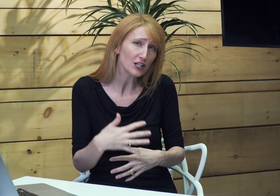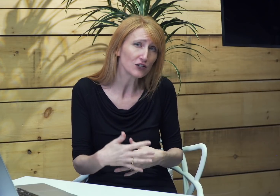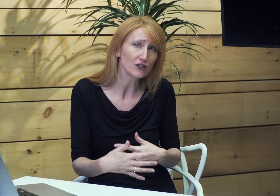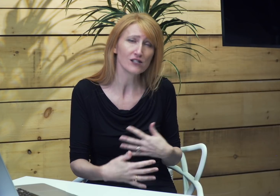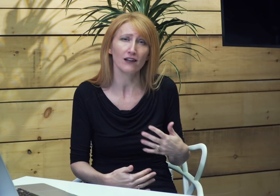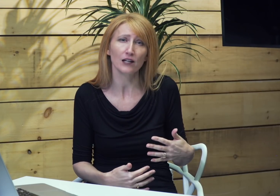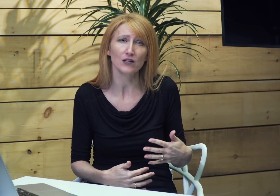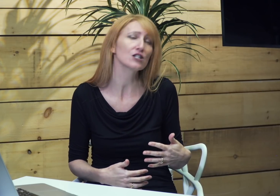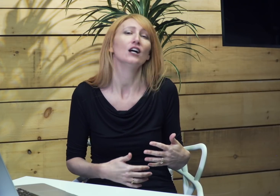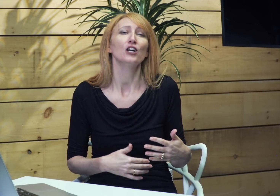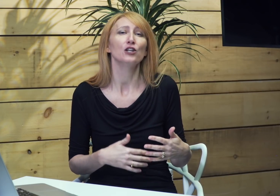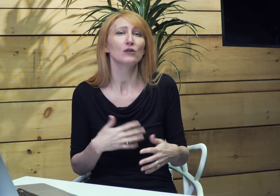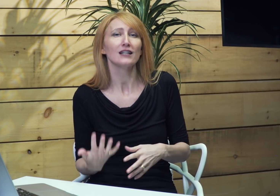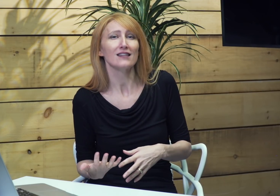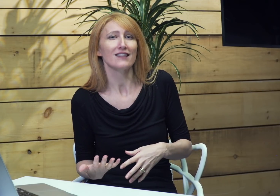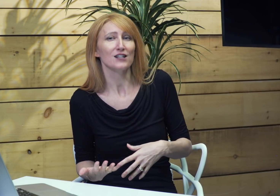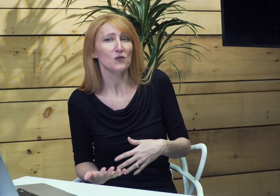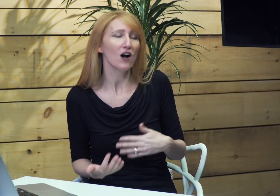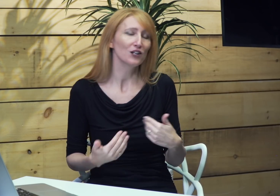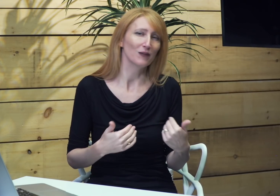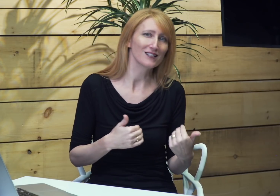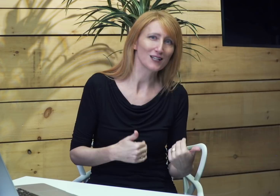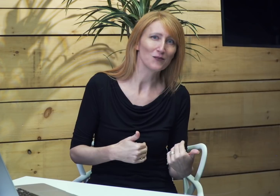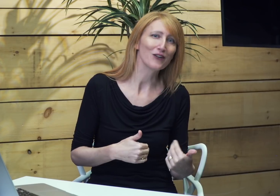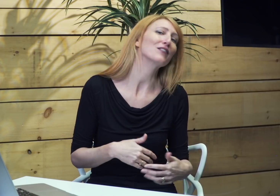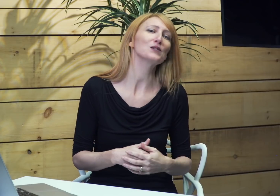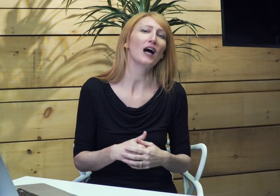to learn sign language you will get things wrong you might stumble this will